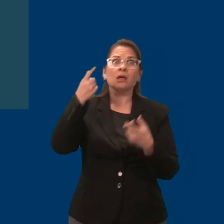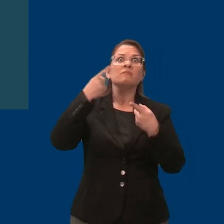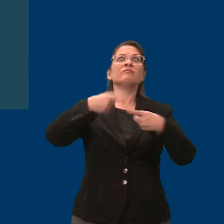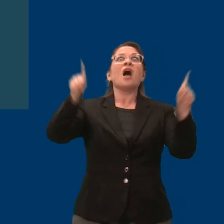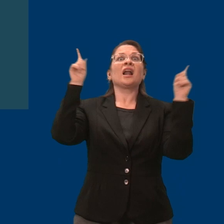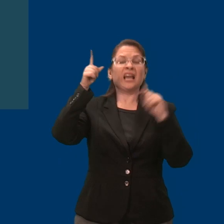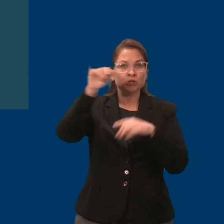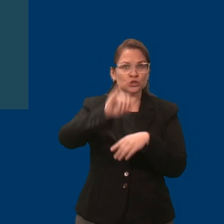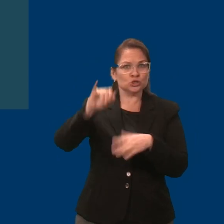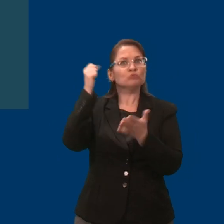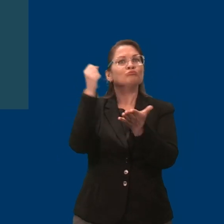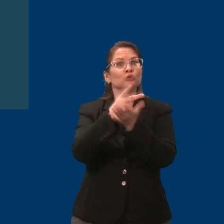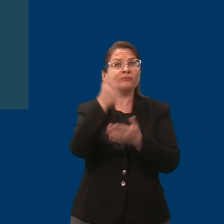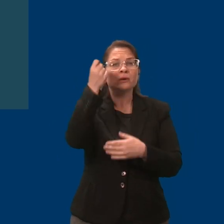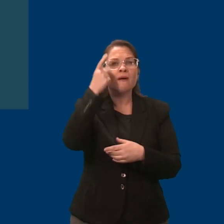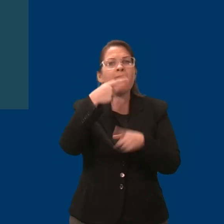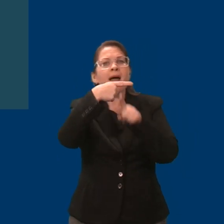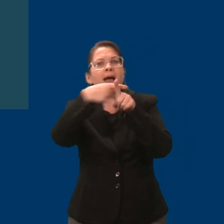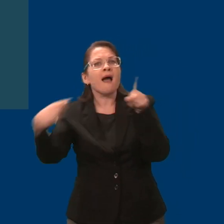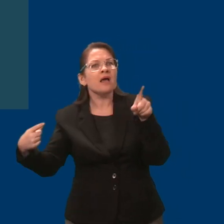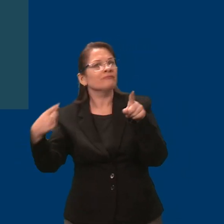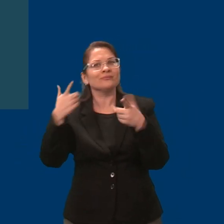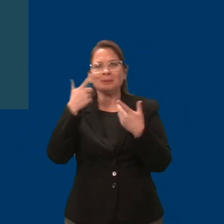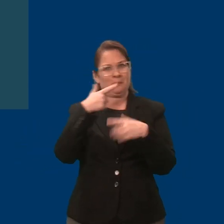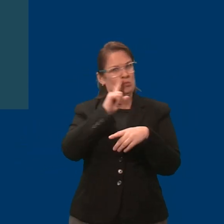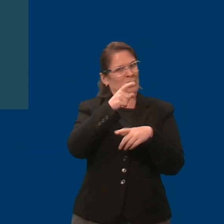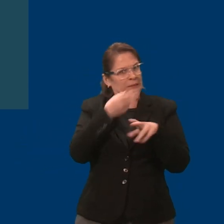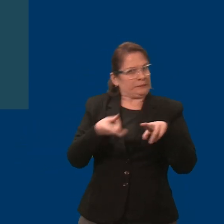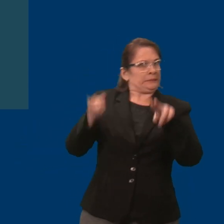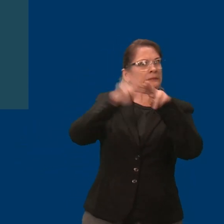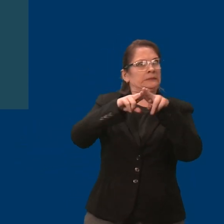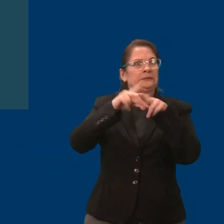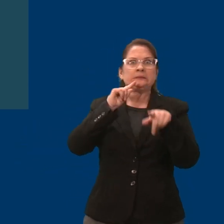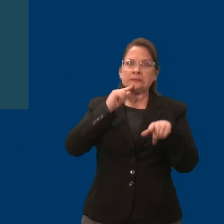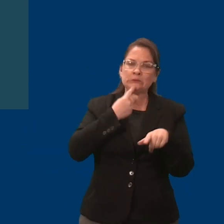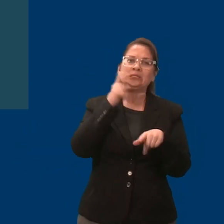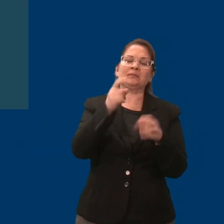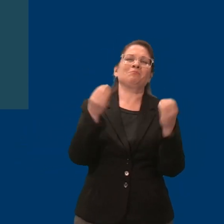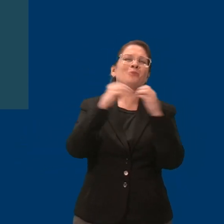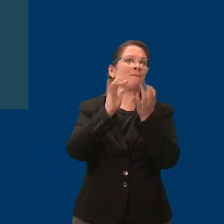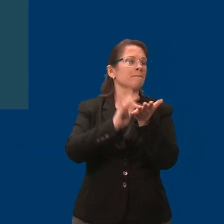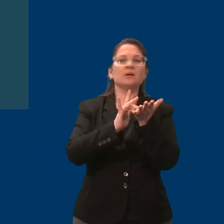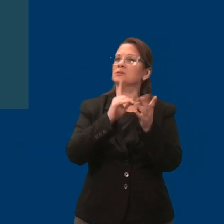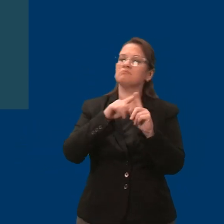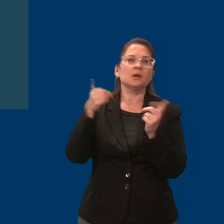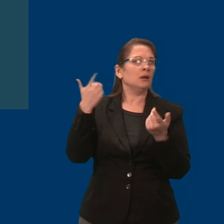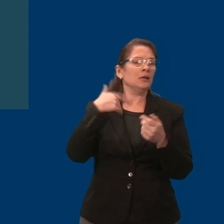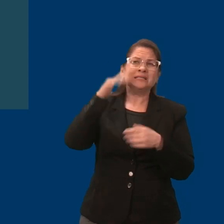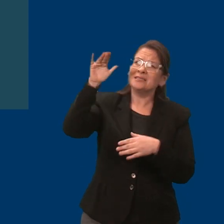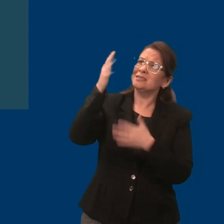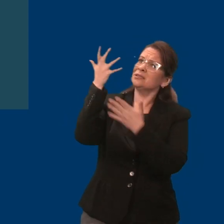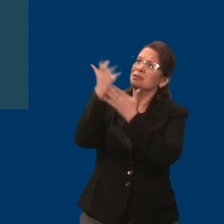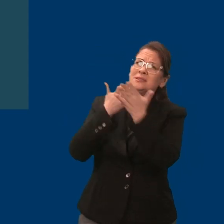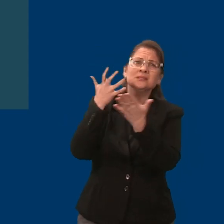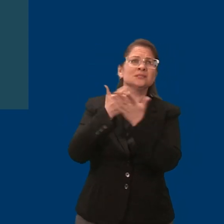another barrier we had to get past. There was more paperwork, more begging insurance for approval, and more watching our son lay in a hospital bed